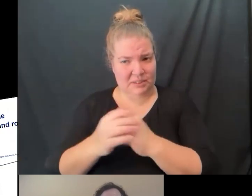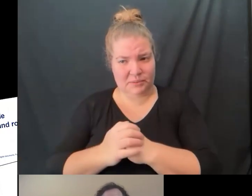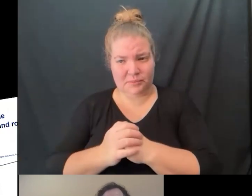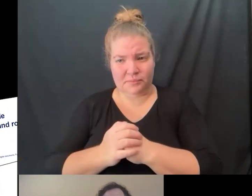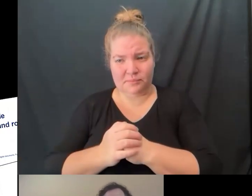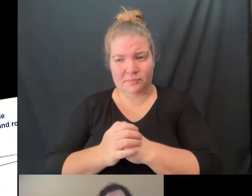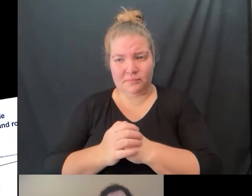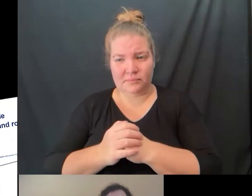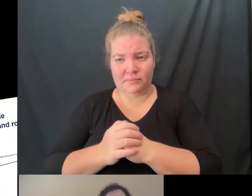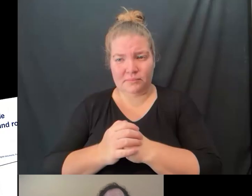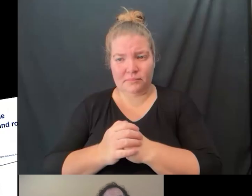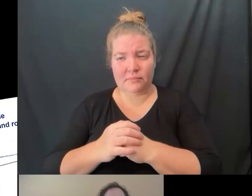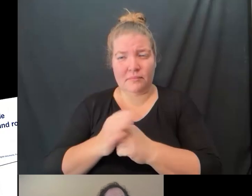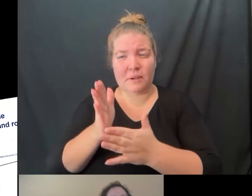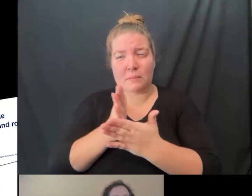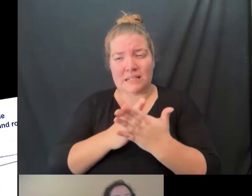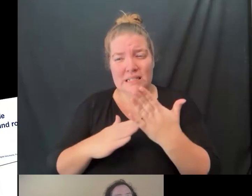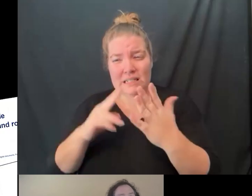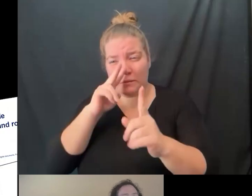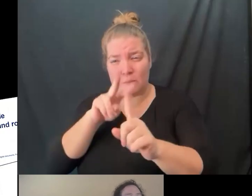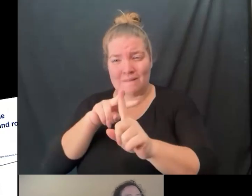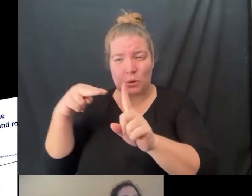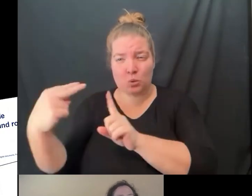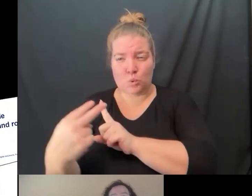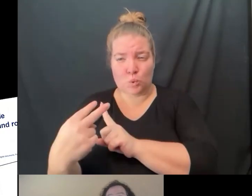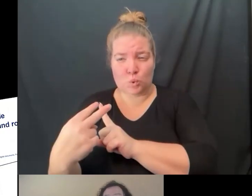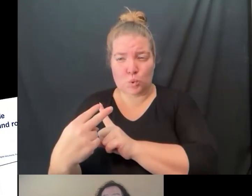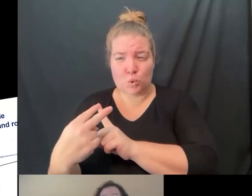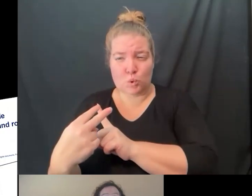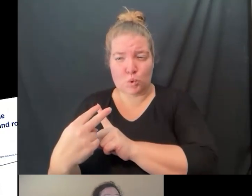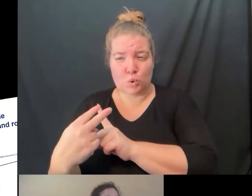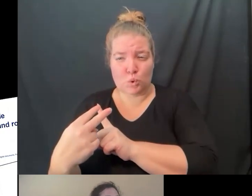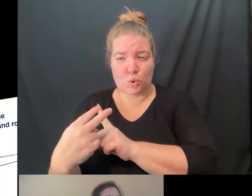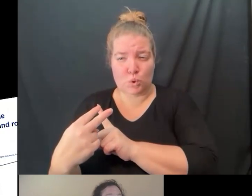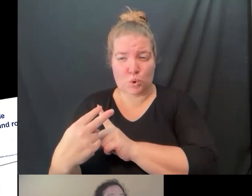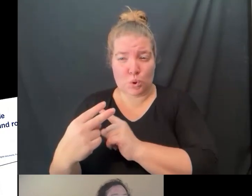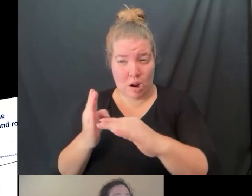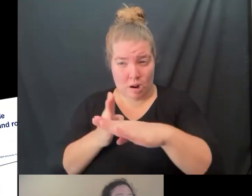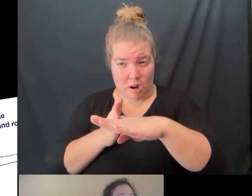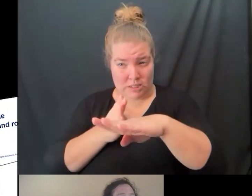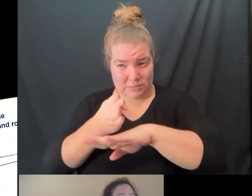got some great use cases. But essentially, sometimes people feel we can't have security and accessibility.